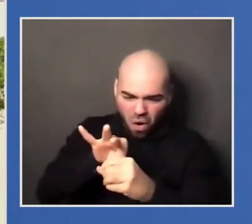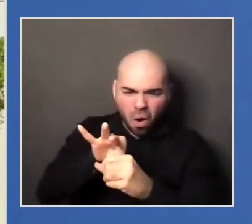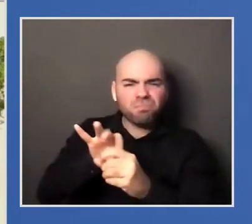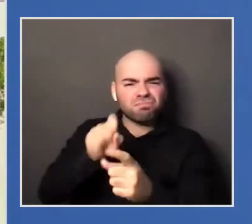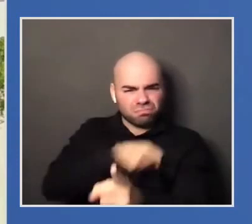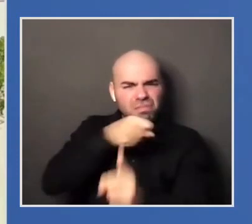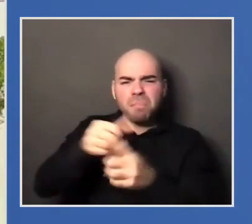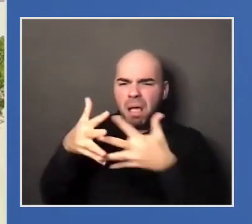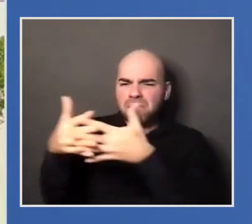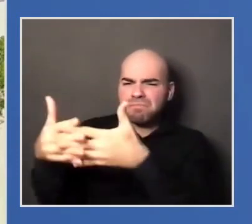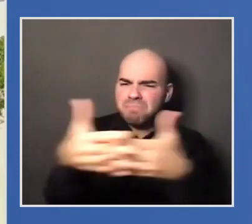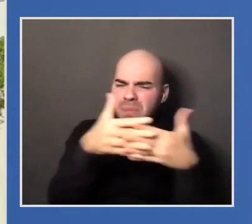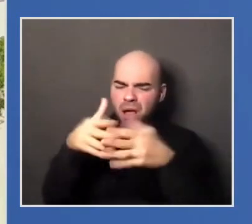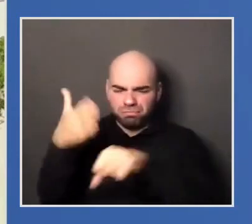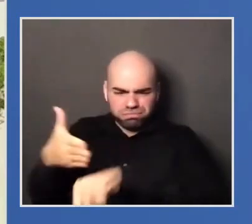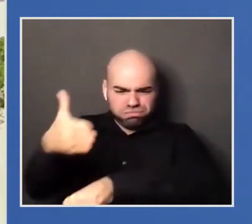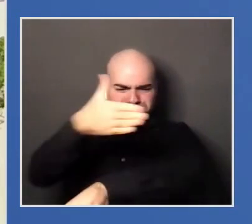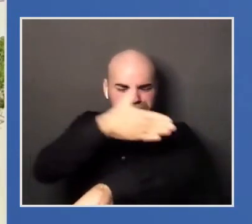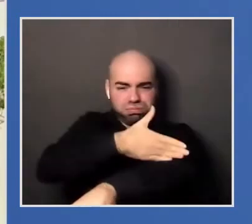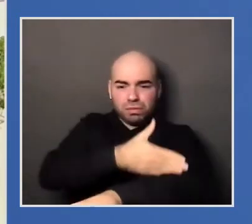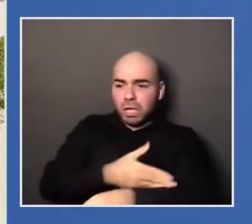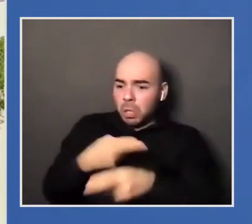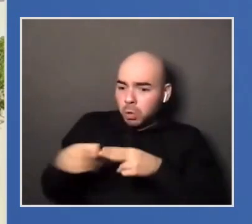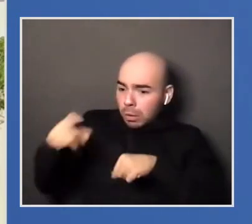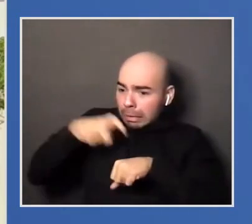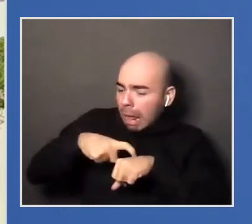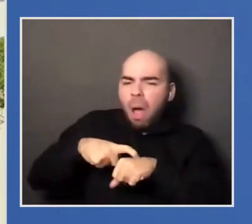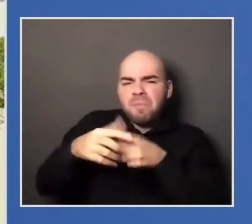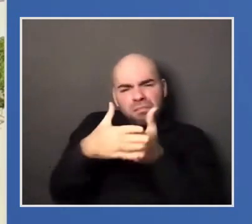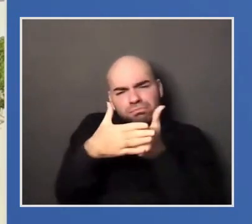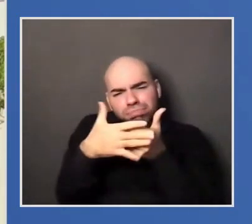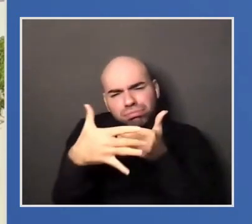OPPRESSIVE REGIME OF MADERO.